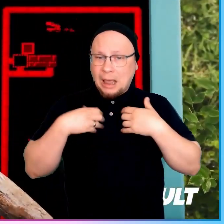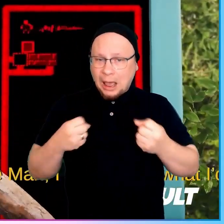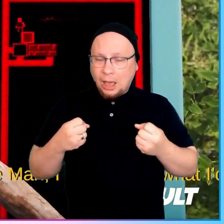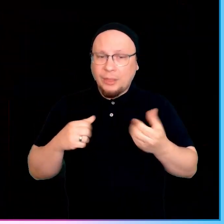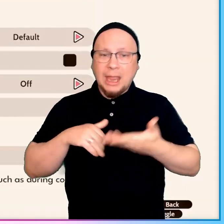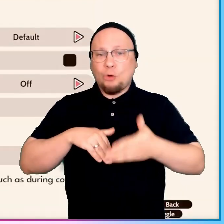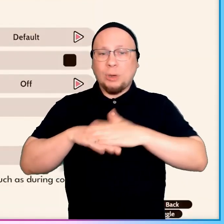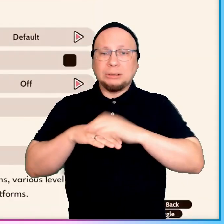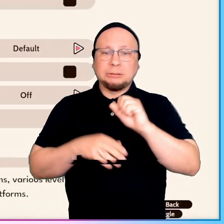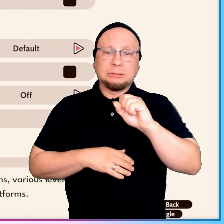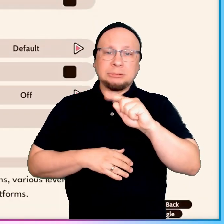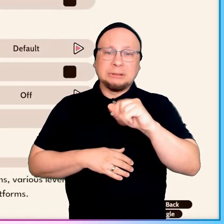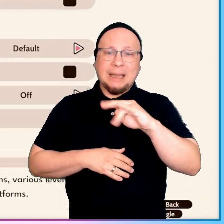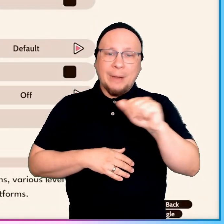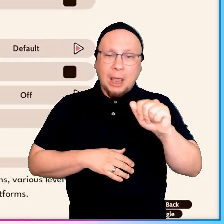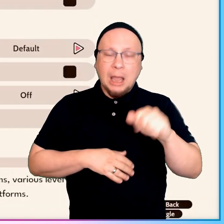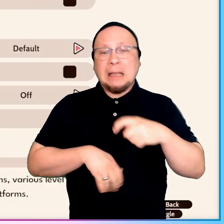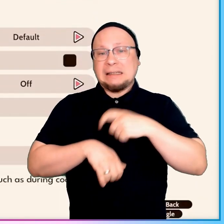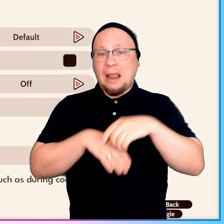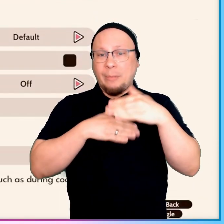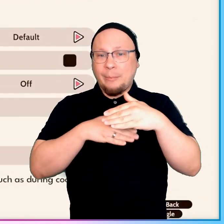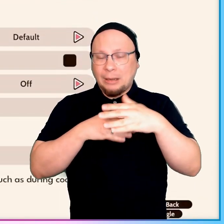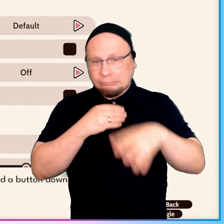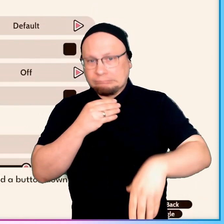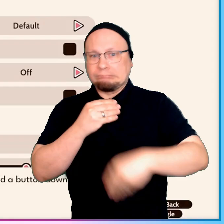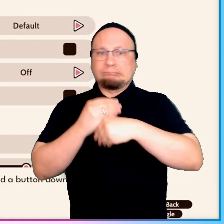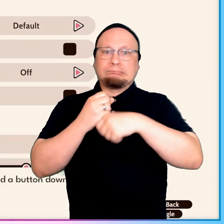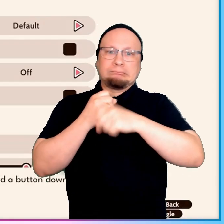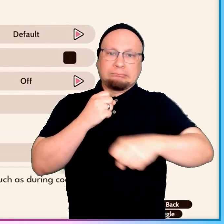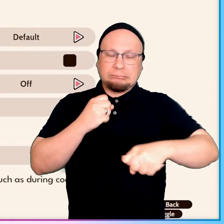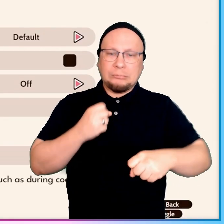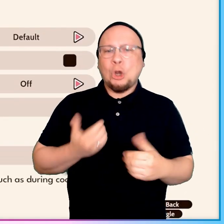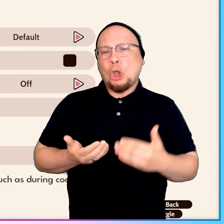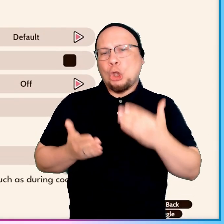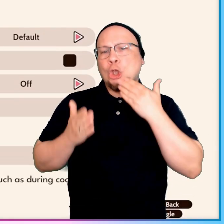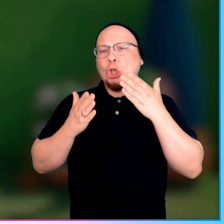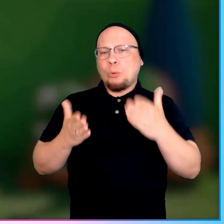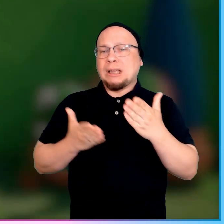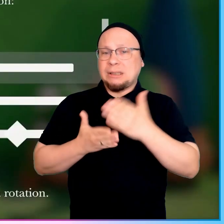defeat a puzzle are all great ways to accommodate players who have reduced reaction time.